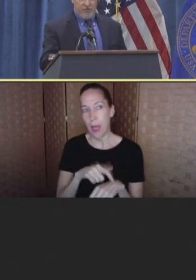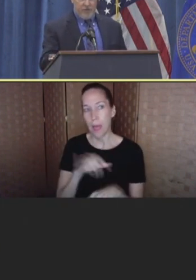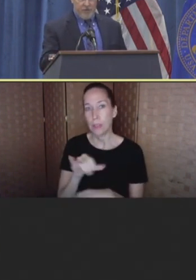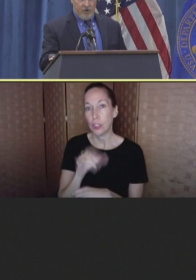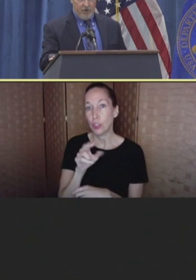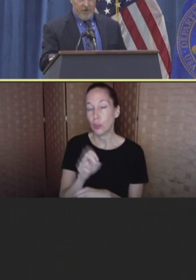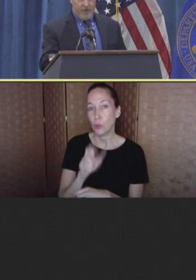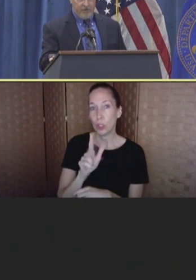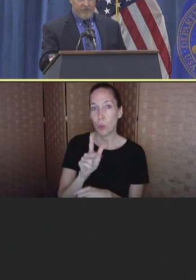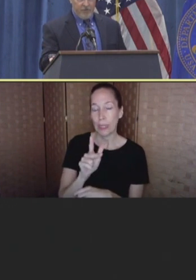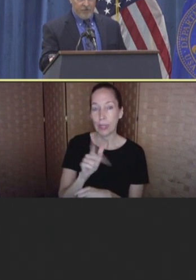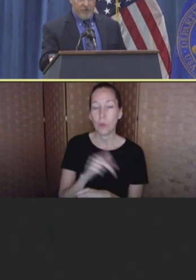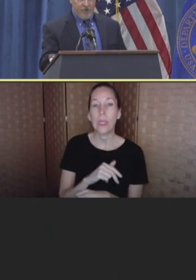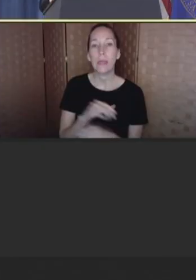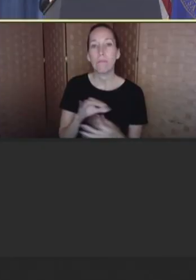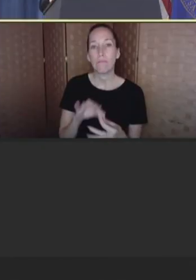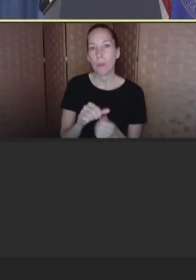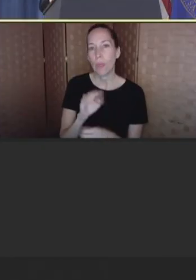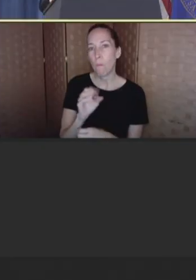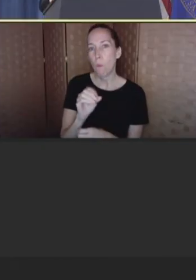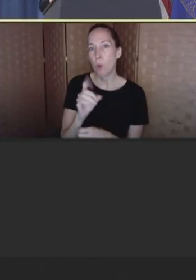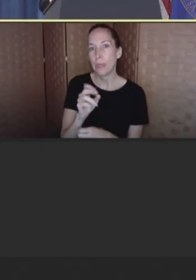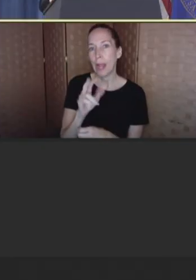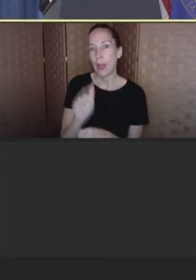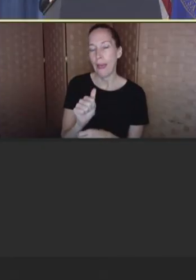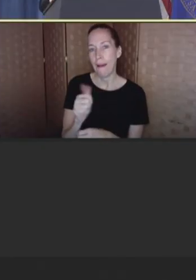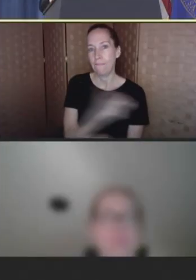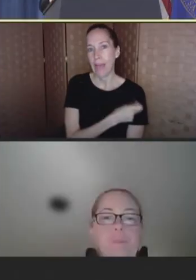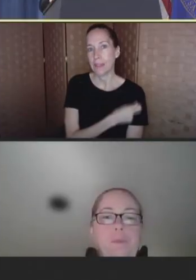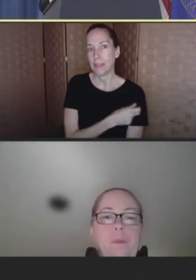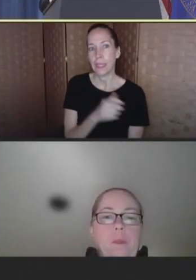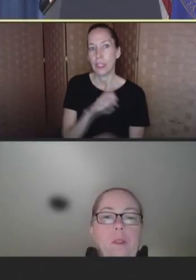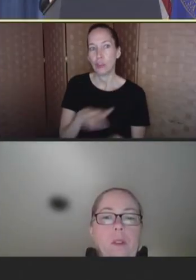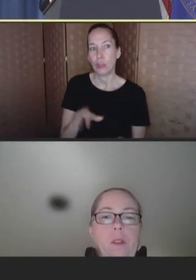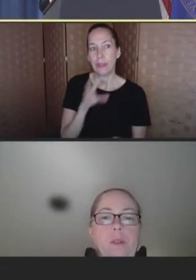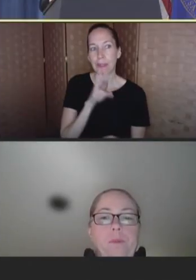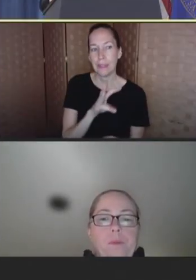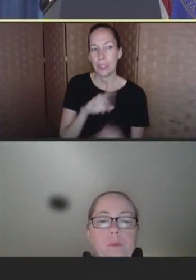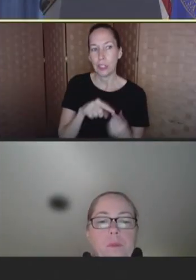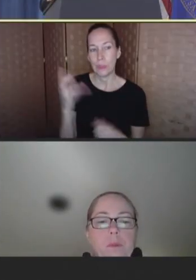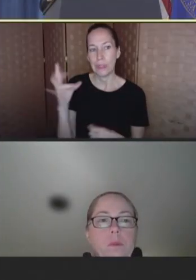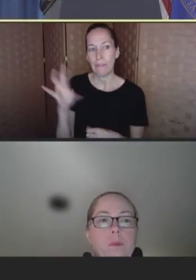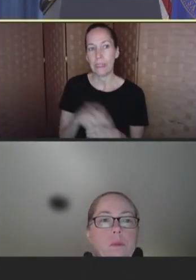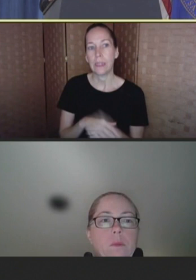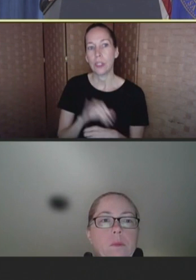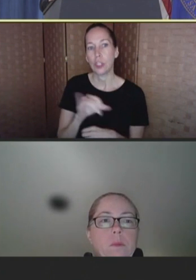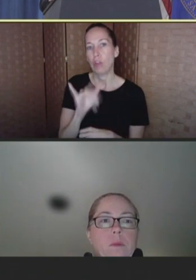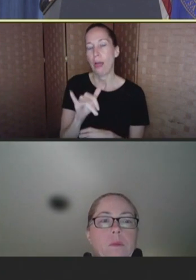the Moderna vaccine for children 6 to 17; July 19th, in context of the never -- excuse